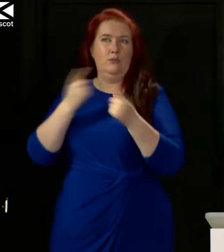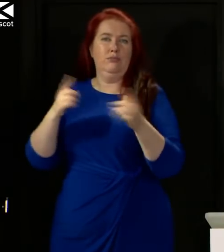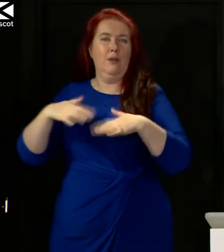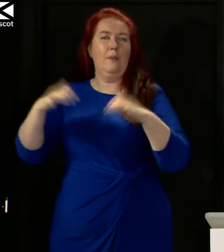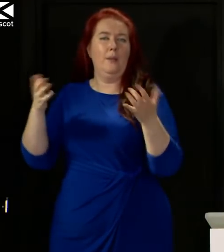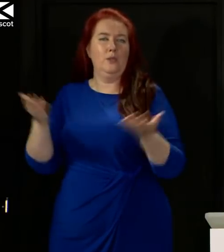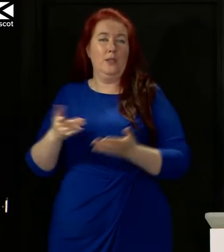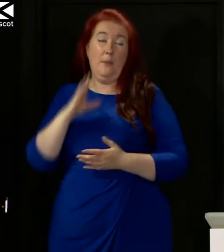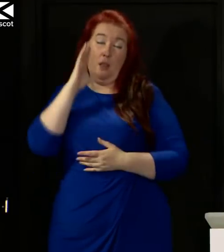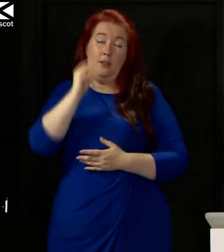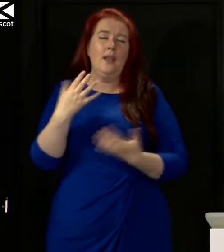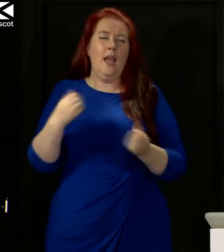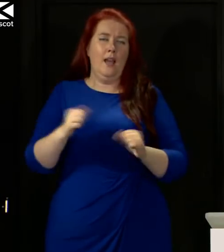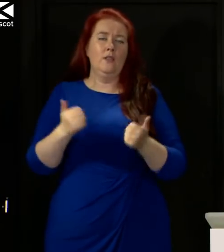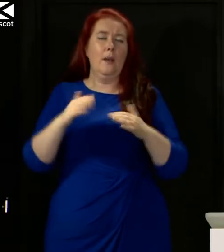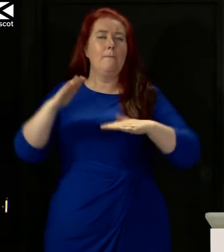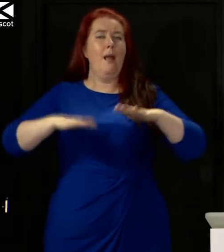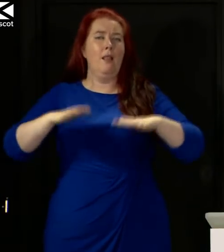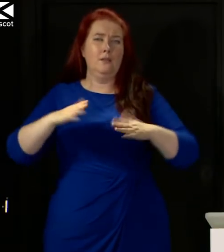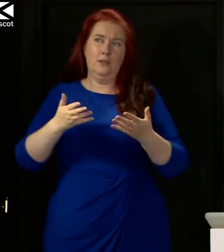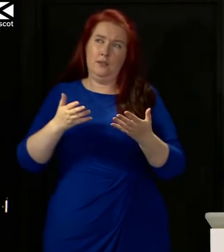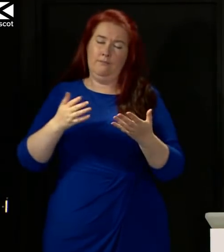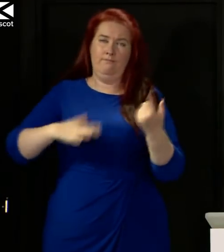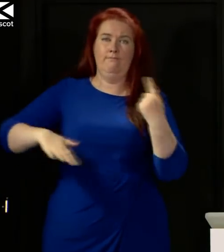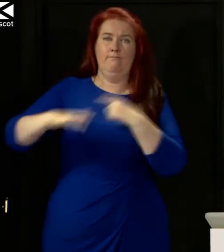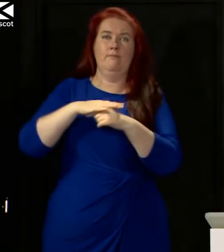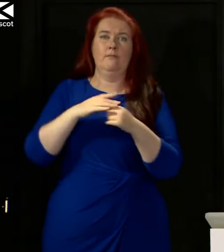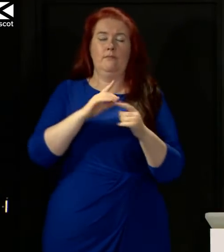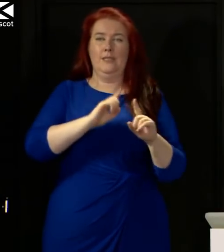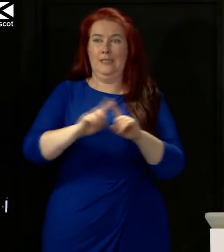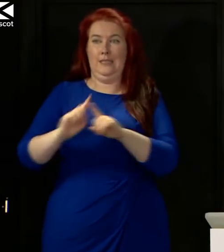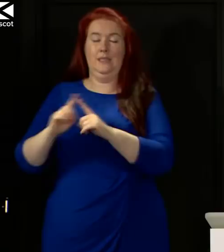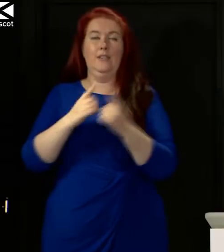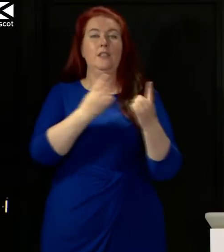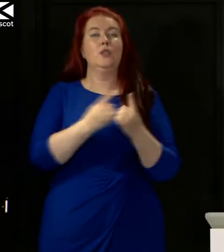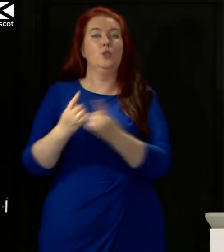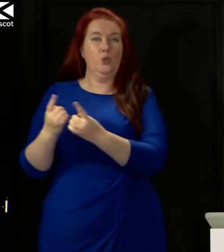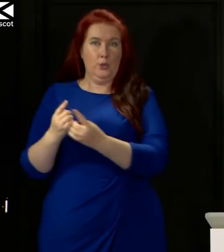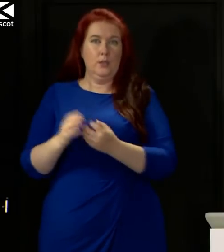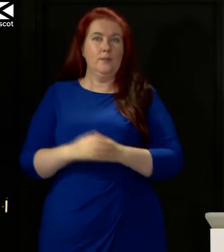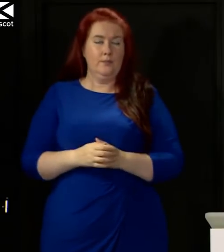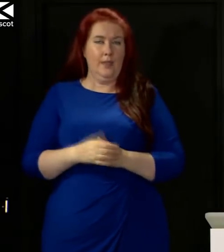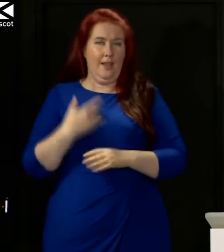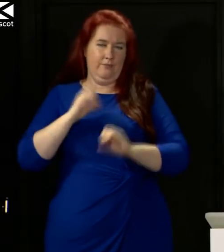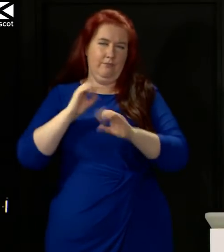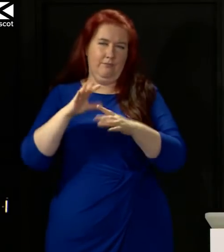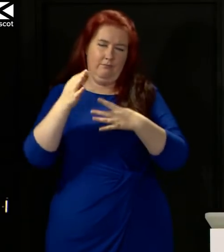across all of these different issues that I have set out in headline terms right now.